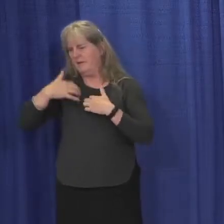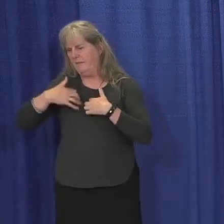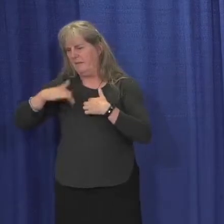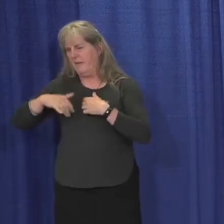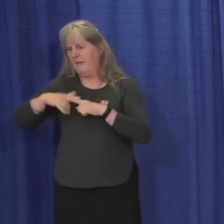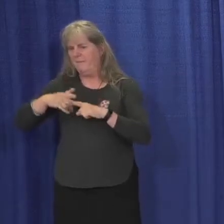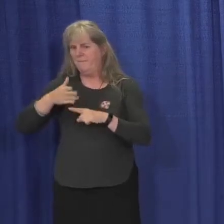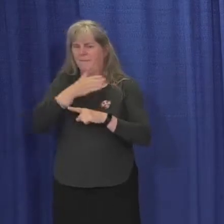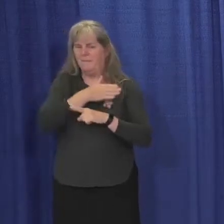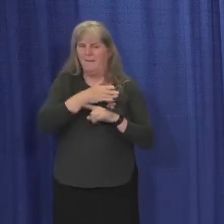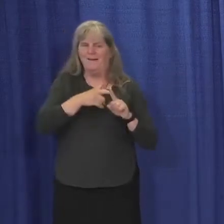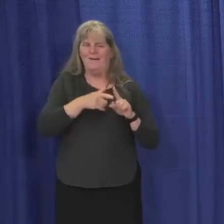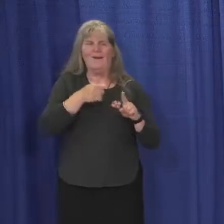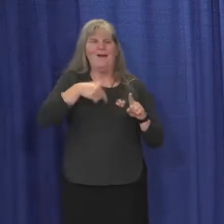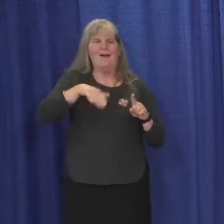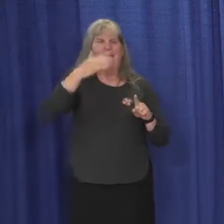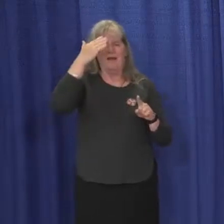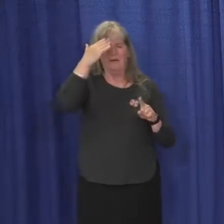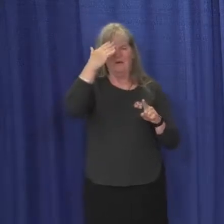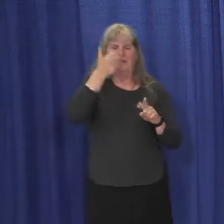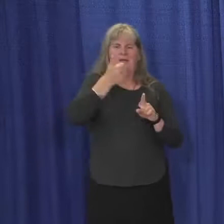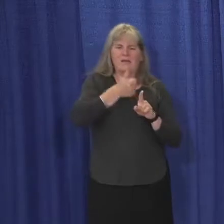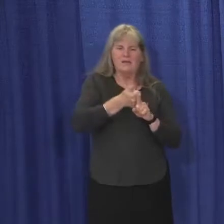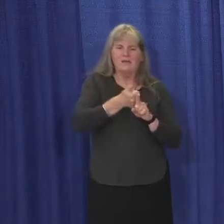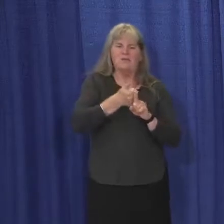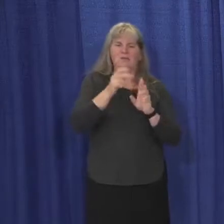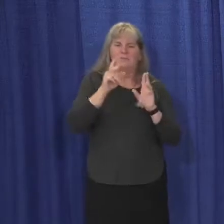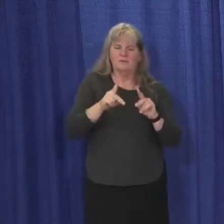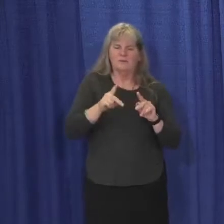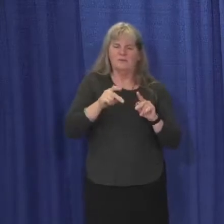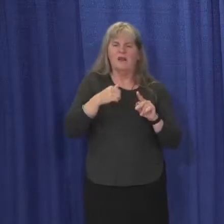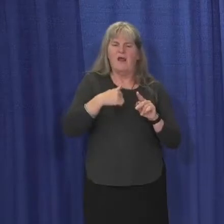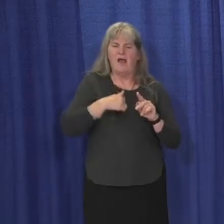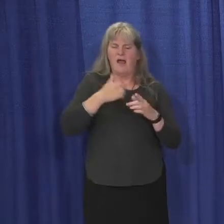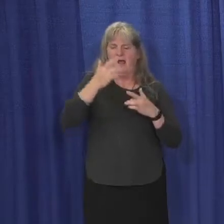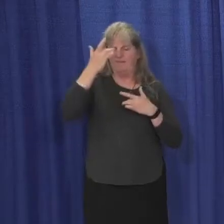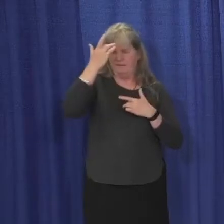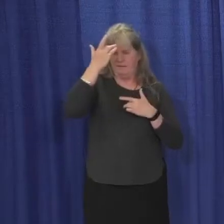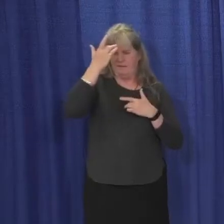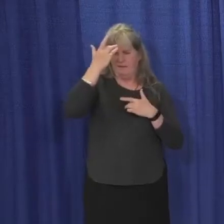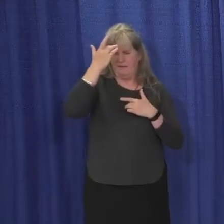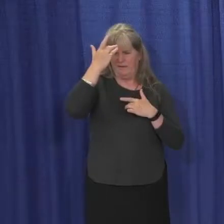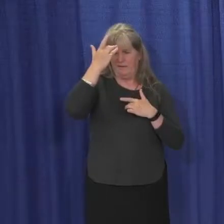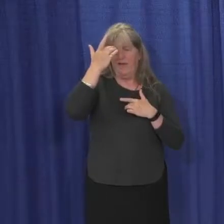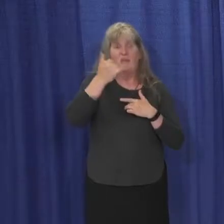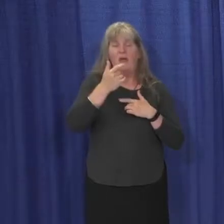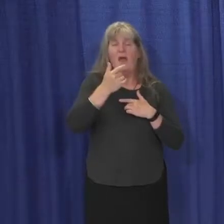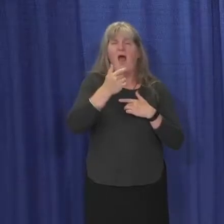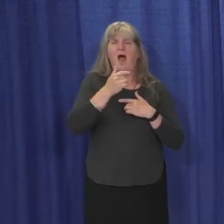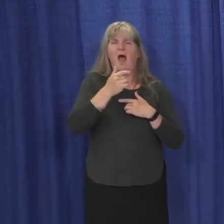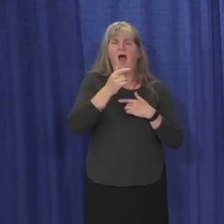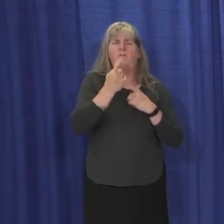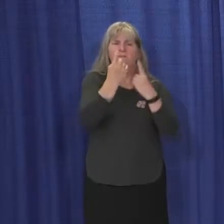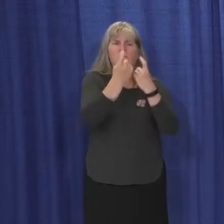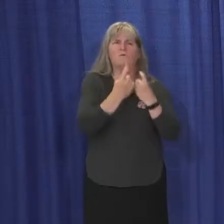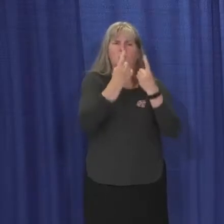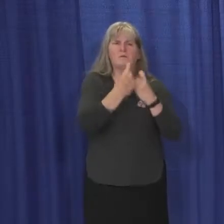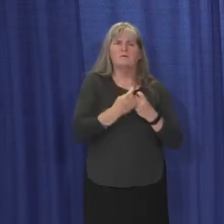the way and something I think every one with symptoms should think about and do the COVID